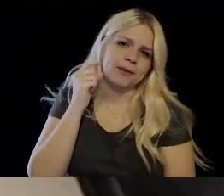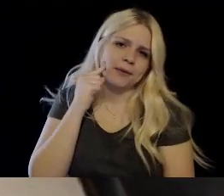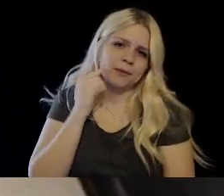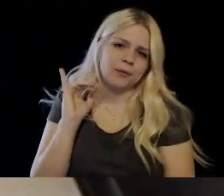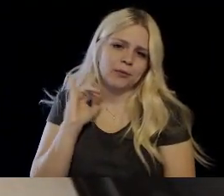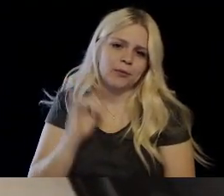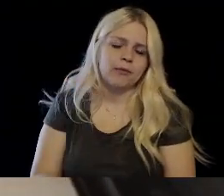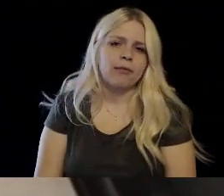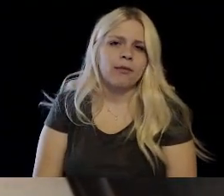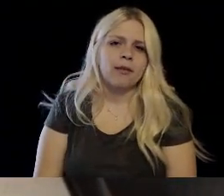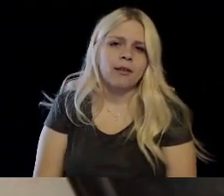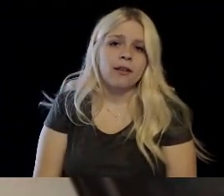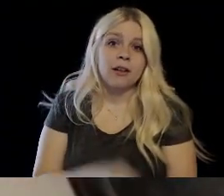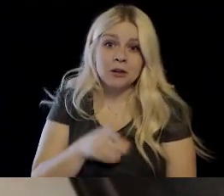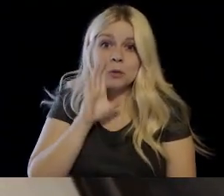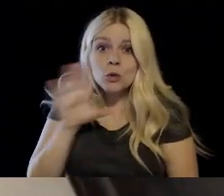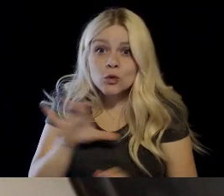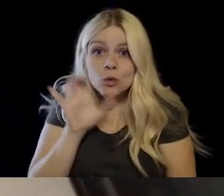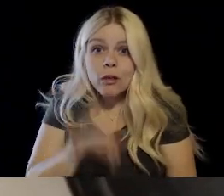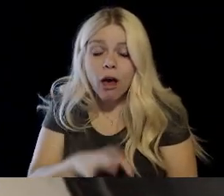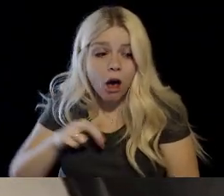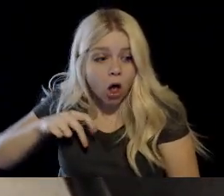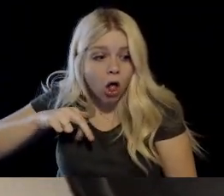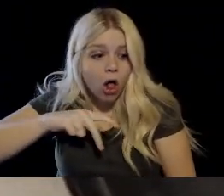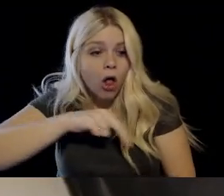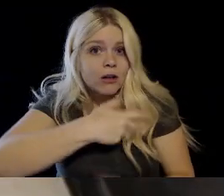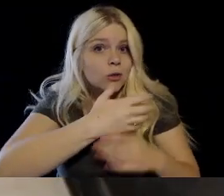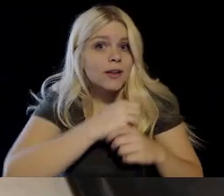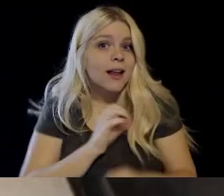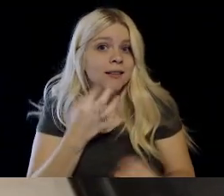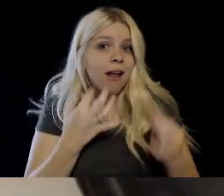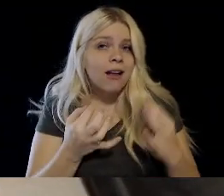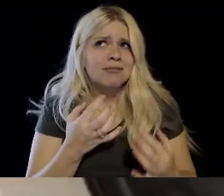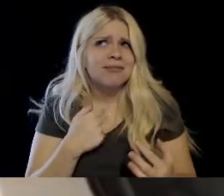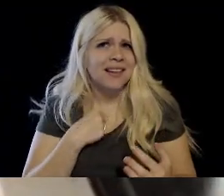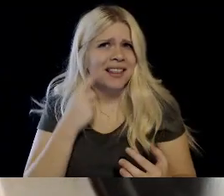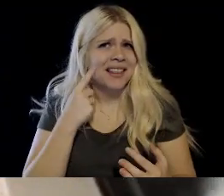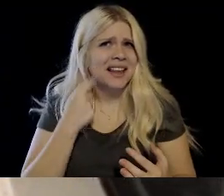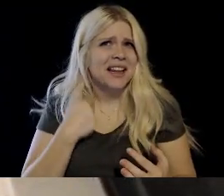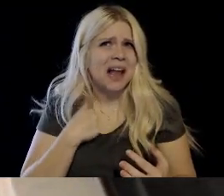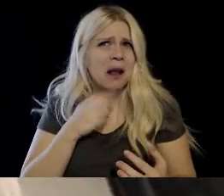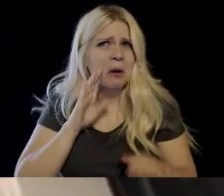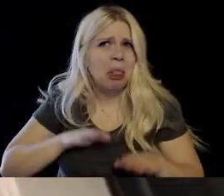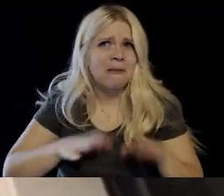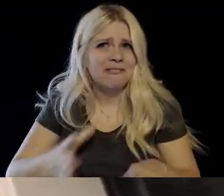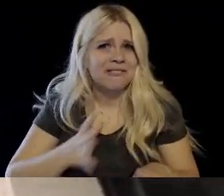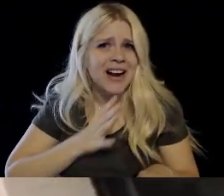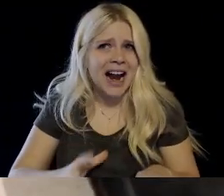To get to your favorite snack. I'd get my feet a little dirty, I guess. Joanne: You know? I would too. I would too.